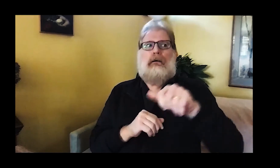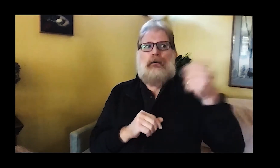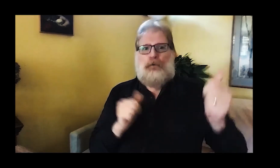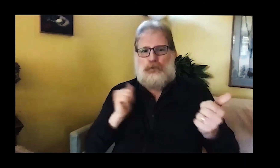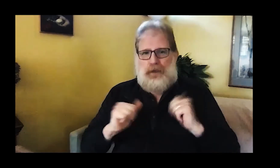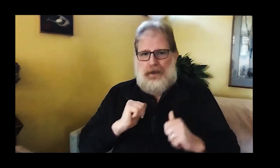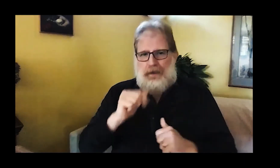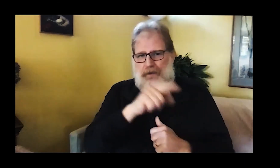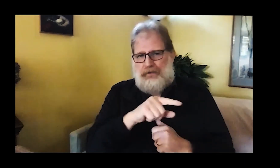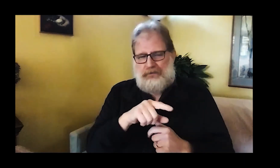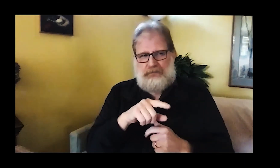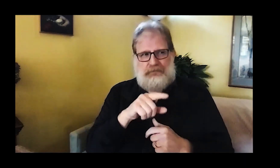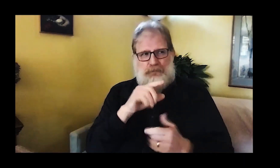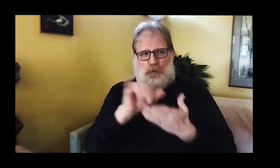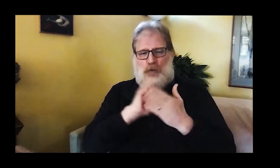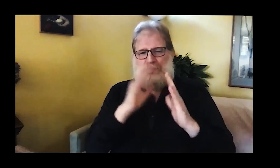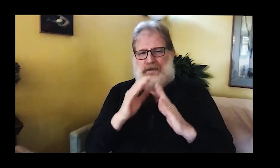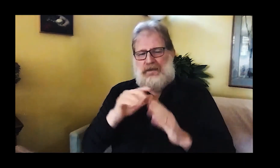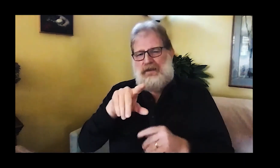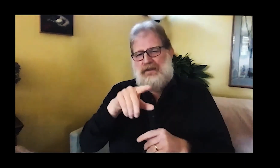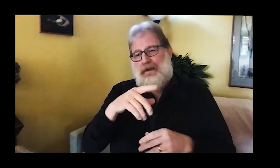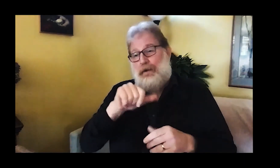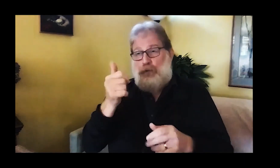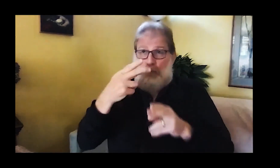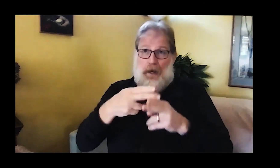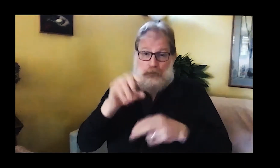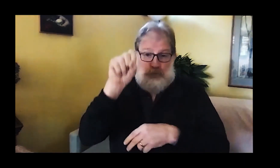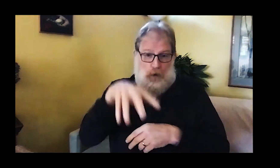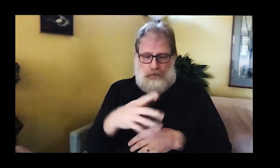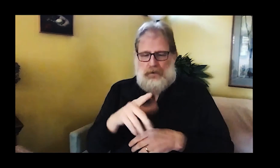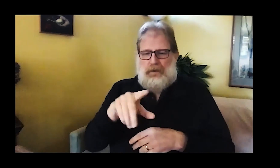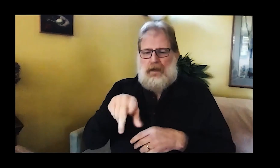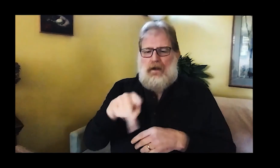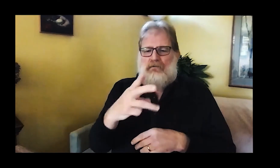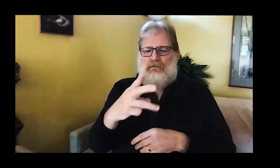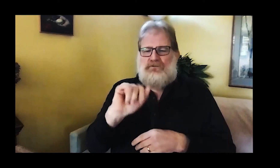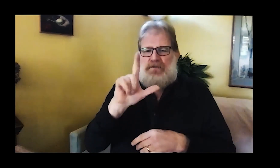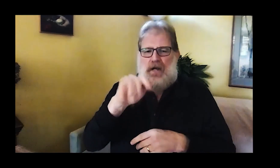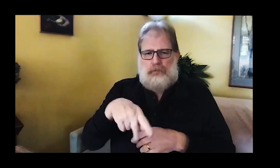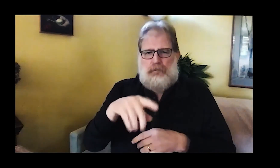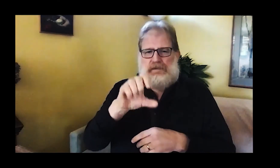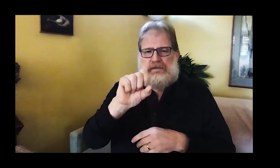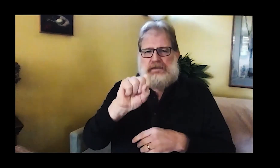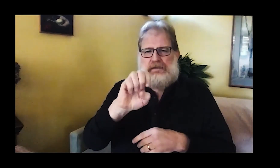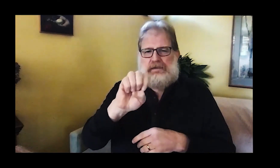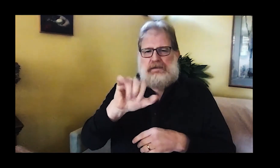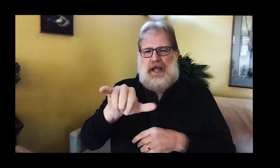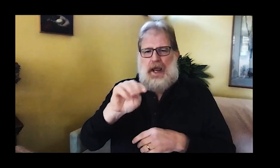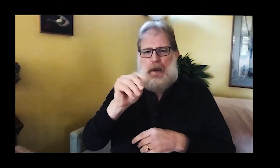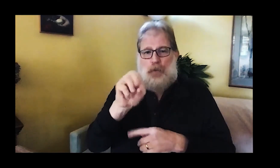and then there was another play in New York. I feel like I’m name dropping again - Philip Seymour